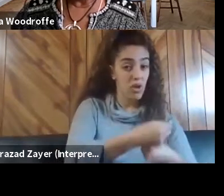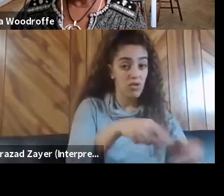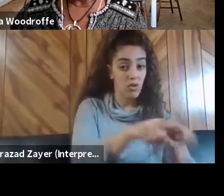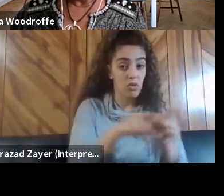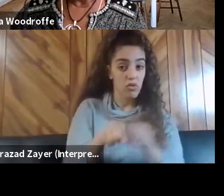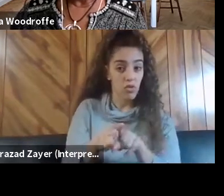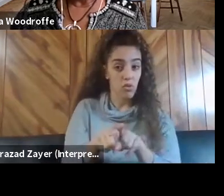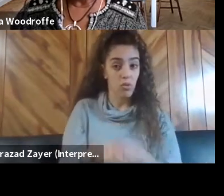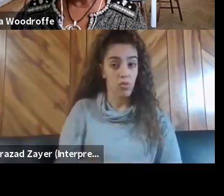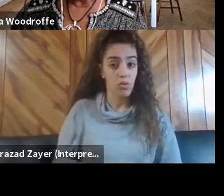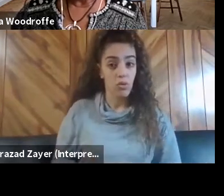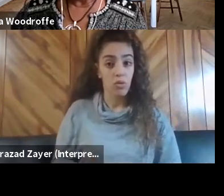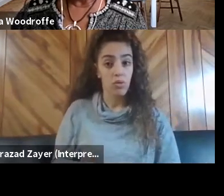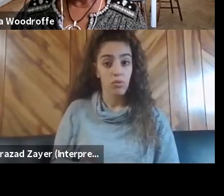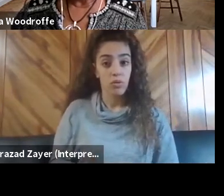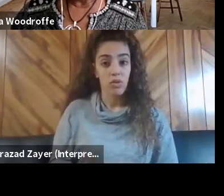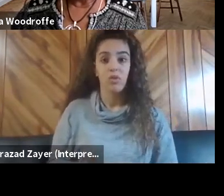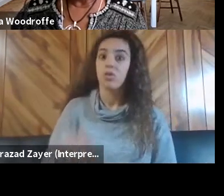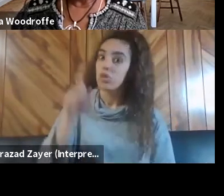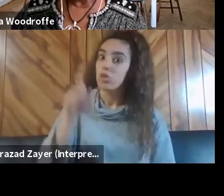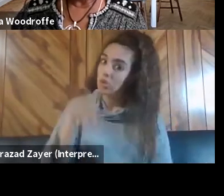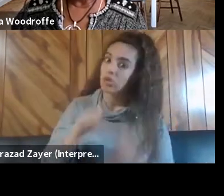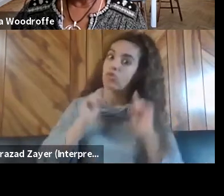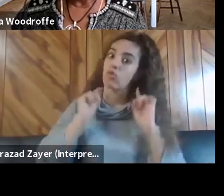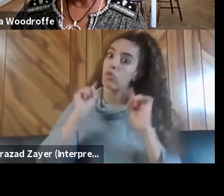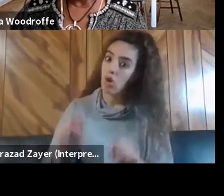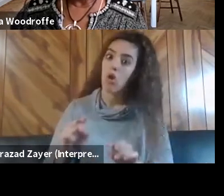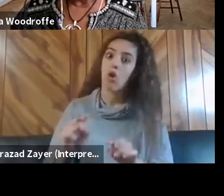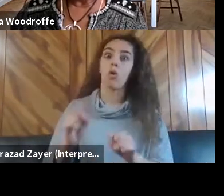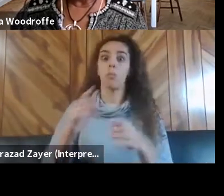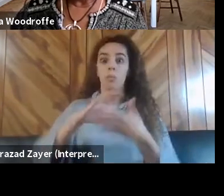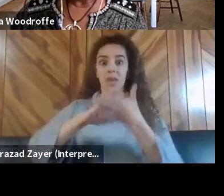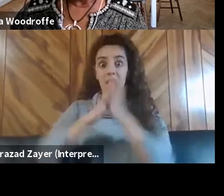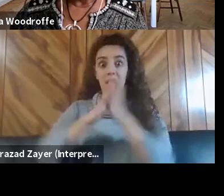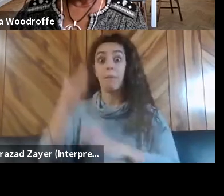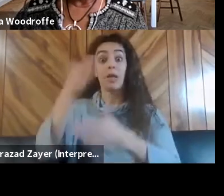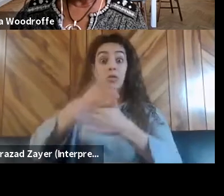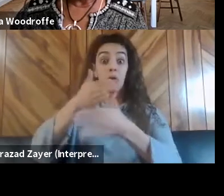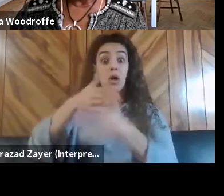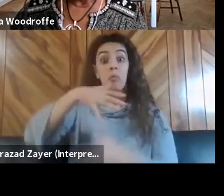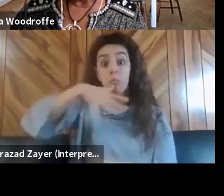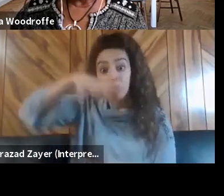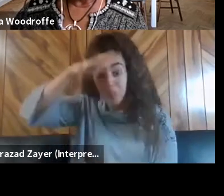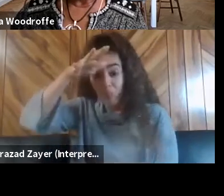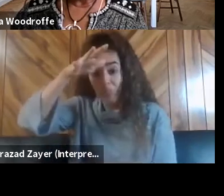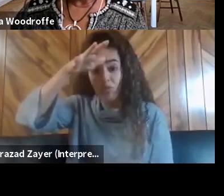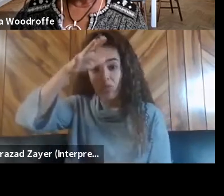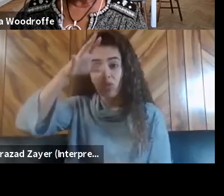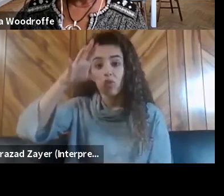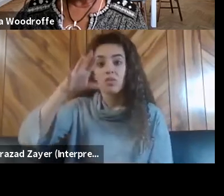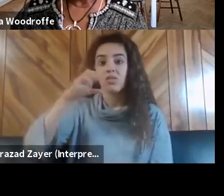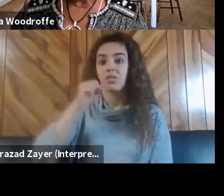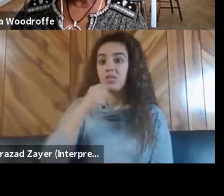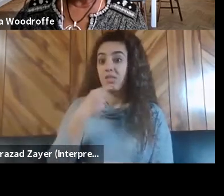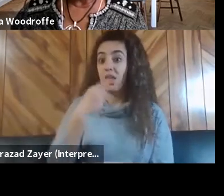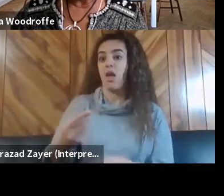annoying mother and father or father. And you're really saying you're only looking at it this way. And that's because you're trying